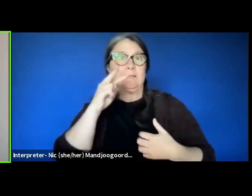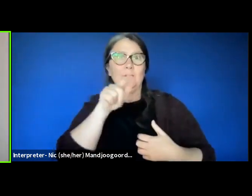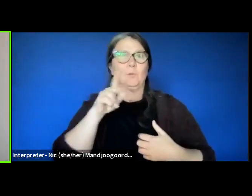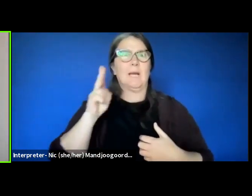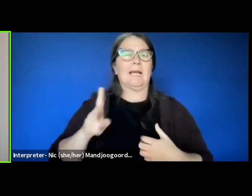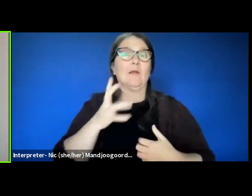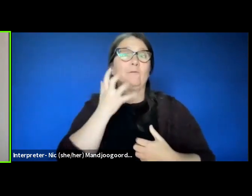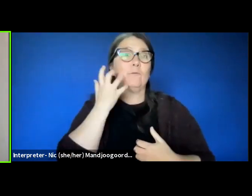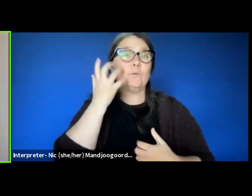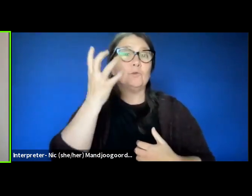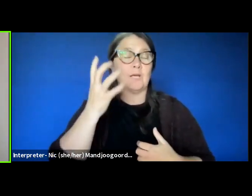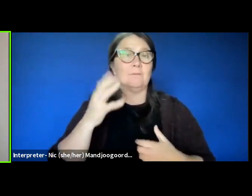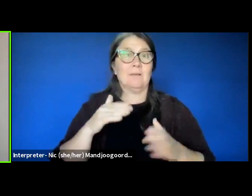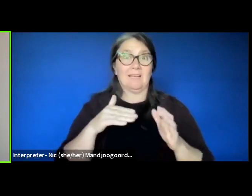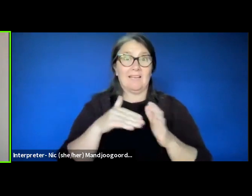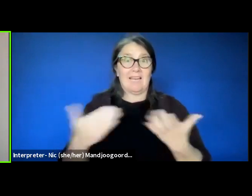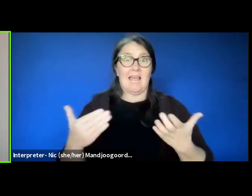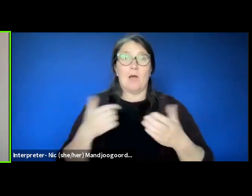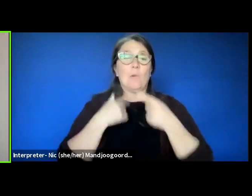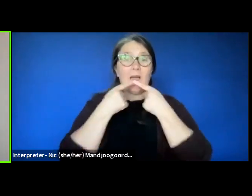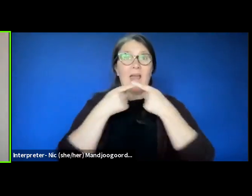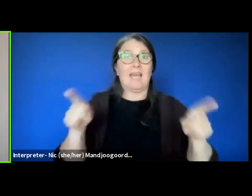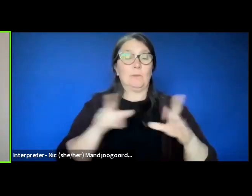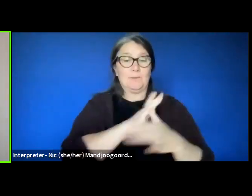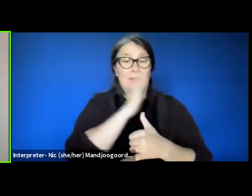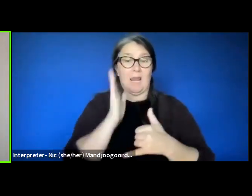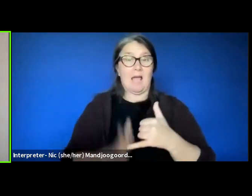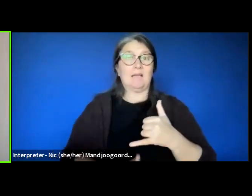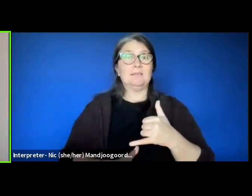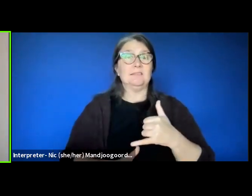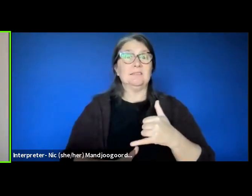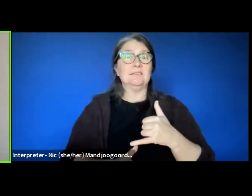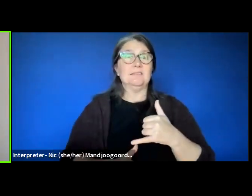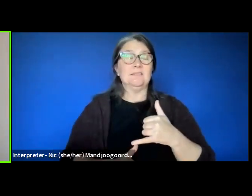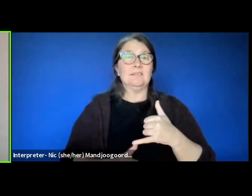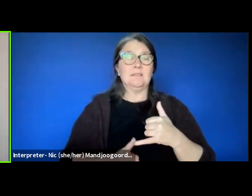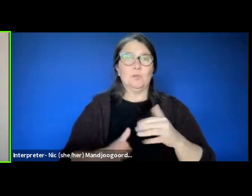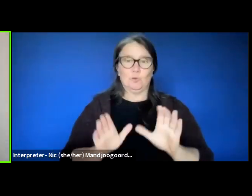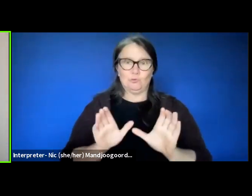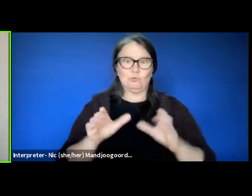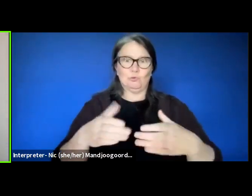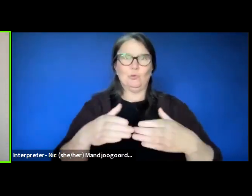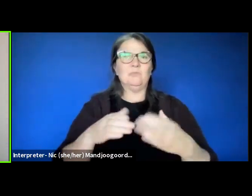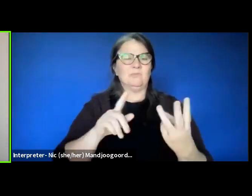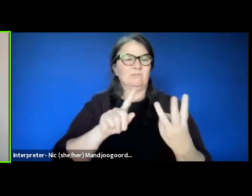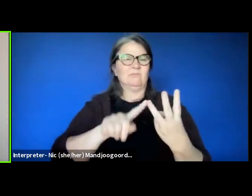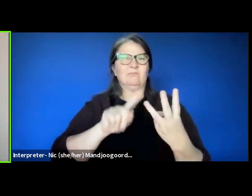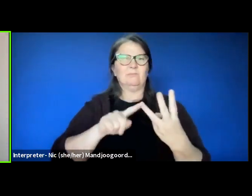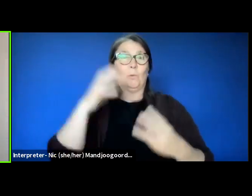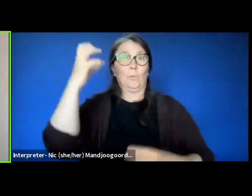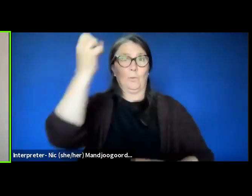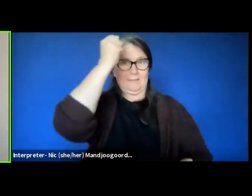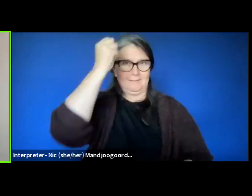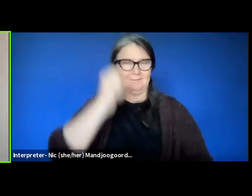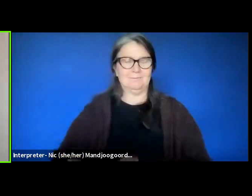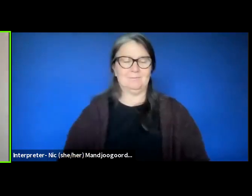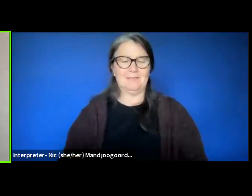stage again soon. And now it's time to And now it's time to announce the final batch without 30 under minutes